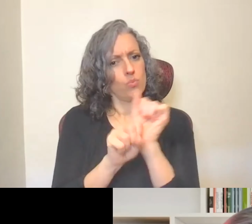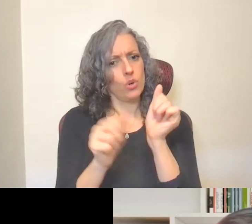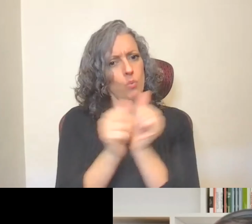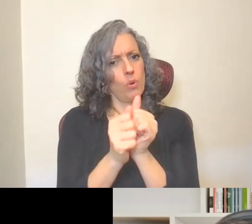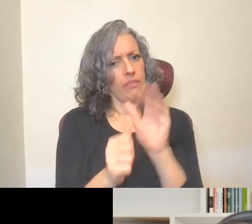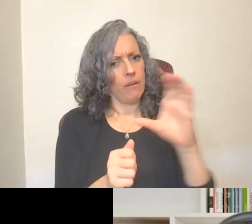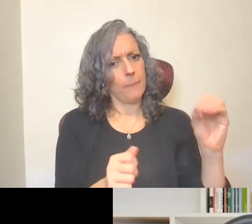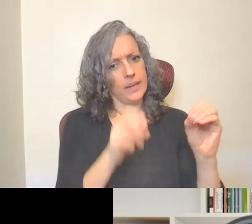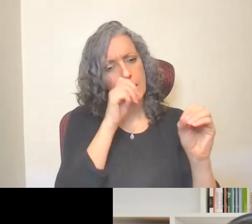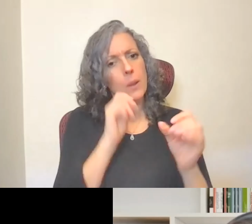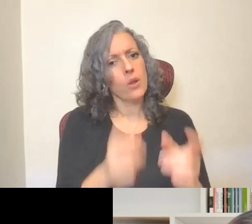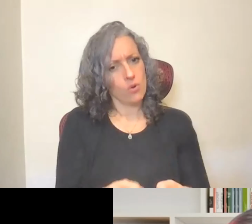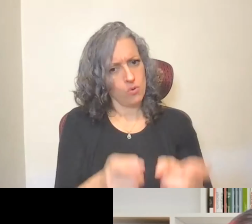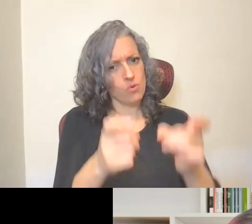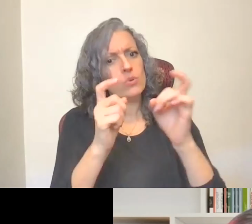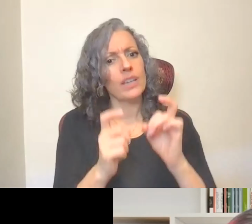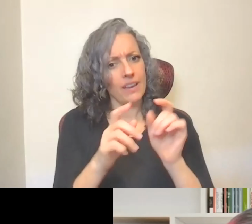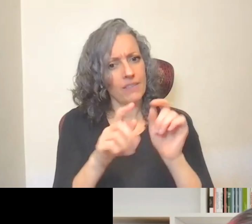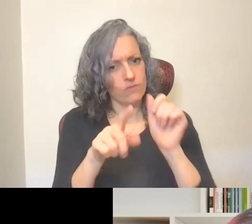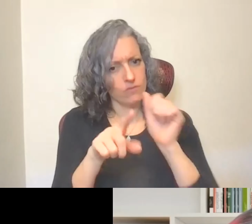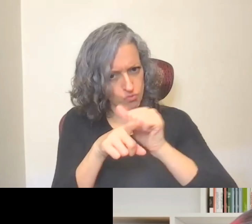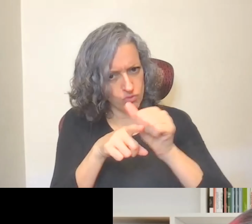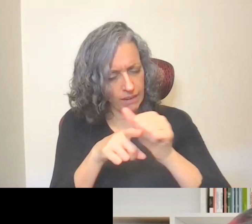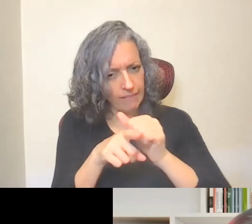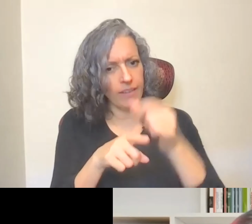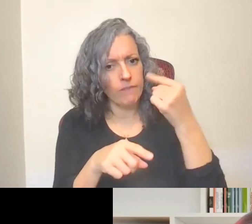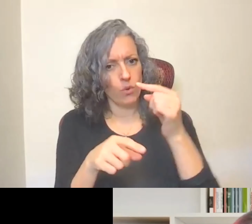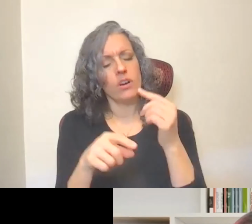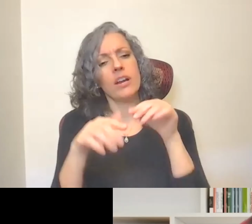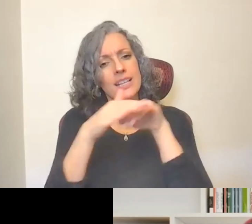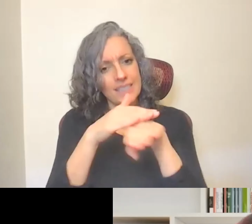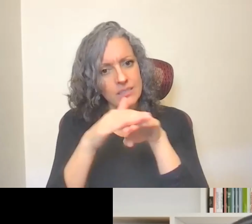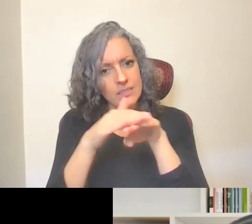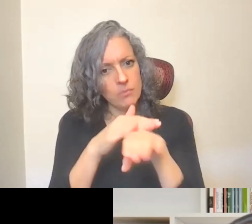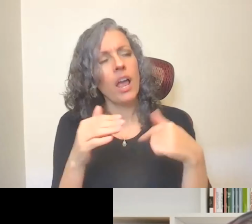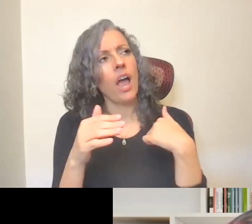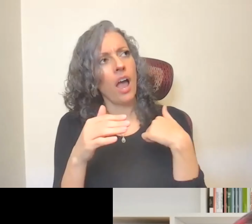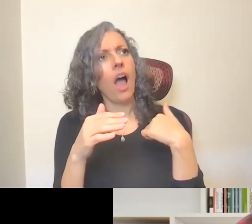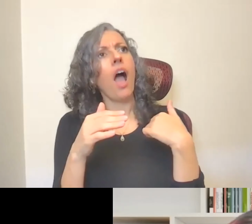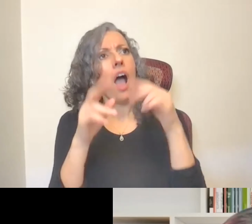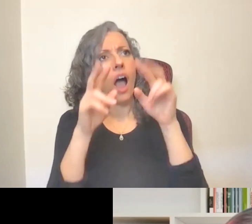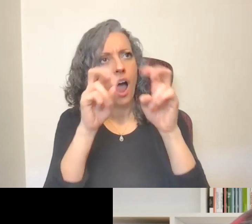gave accessibility trainings and then I was able to dig through internet resources, conferences,